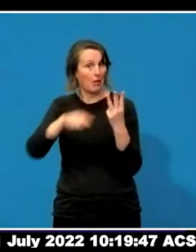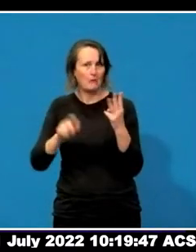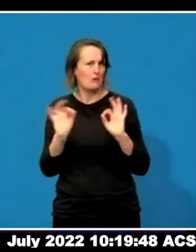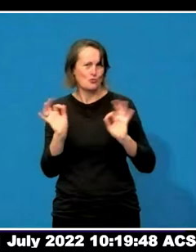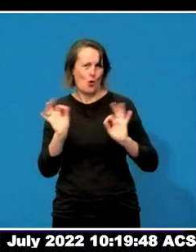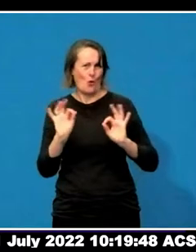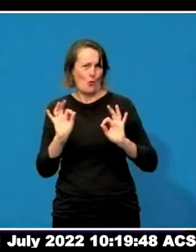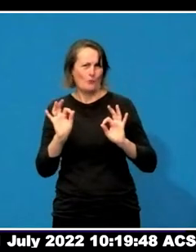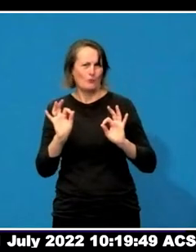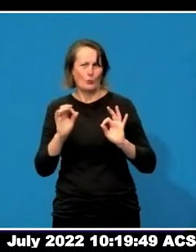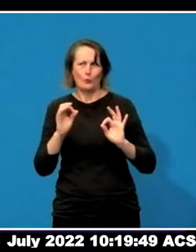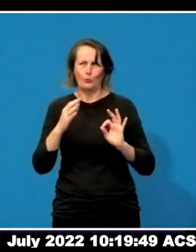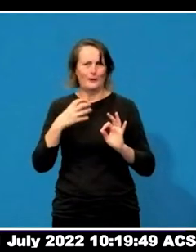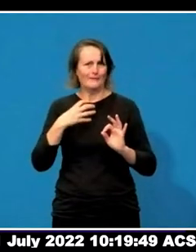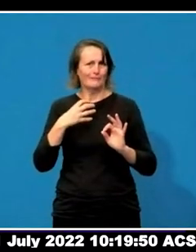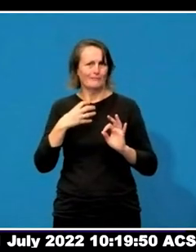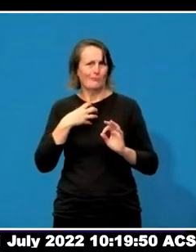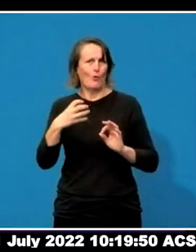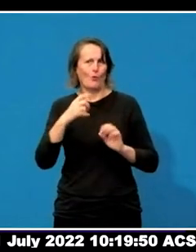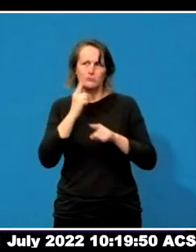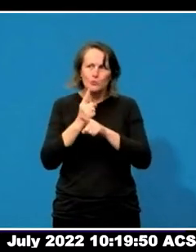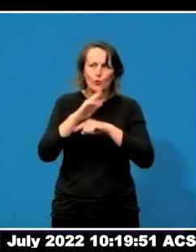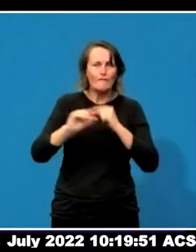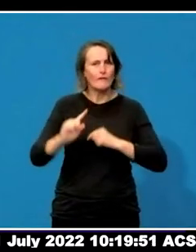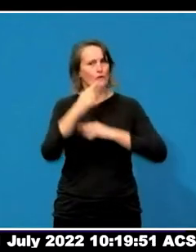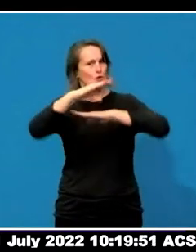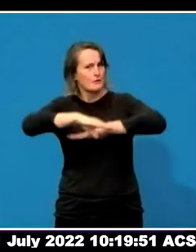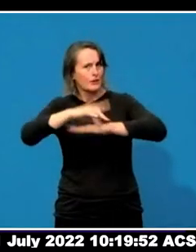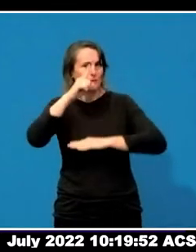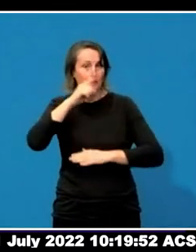Nations people who have experienced violence, abuse, neglect or exploitation.